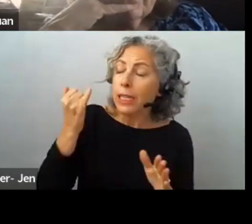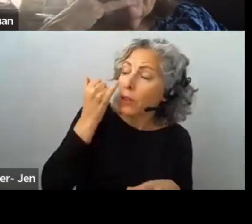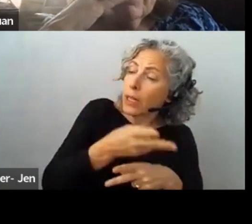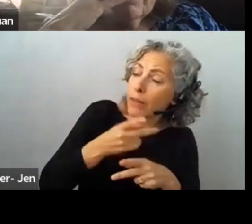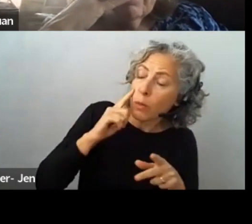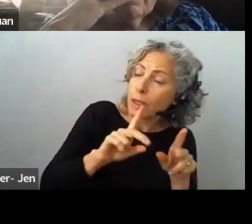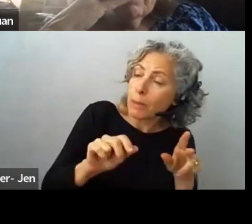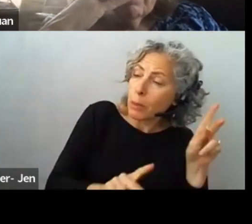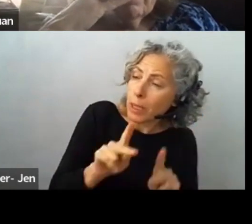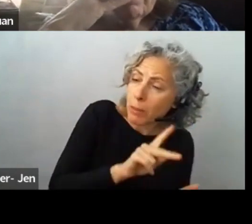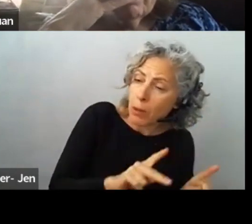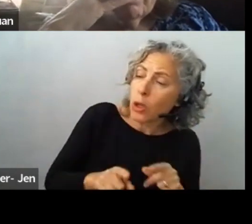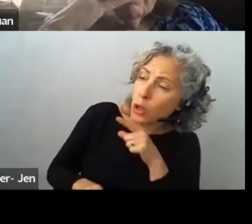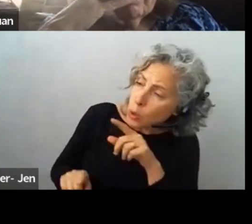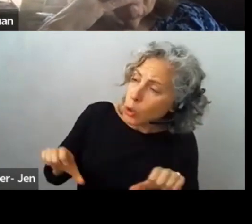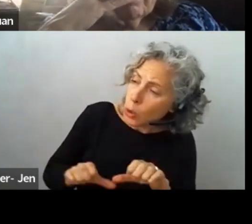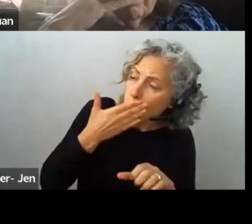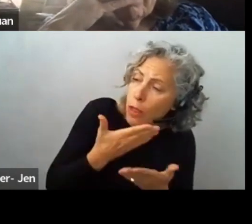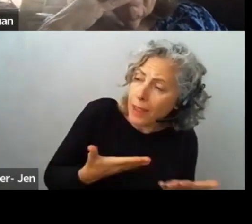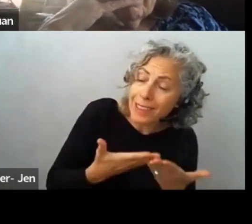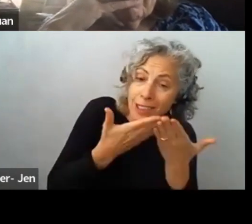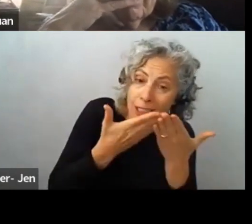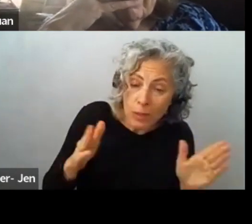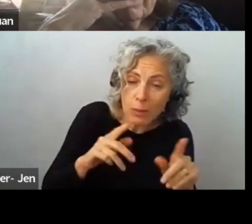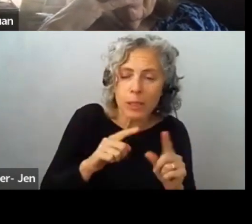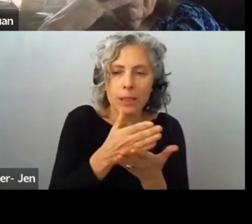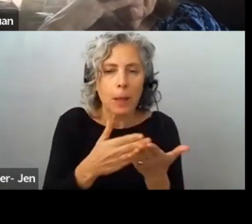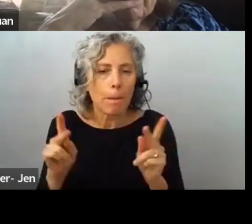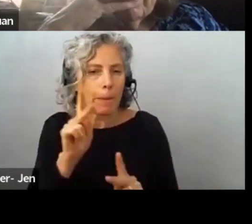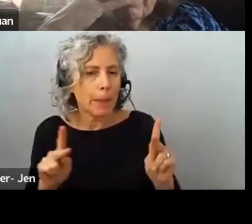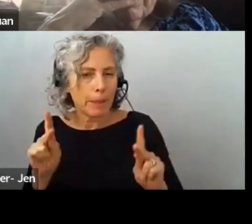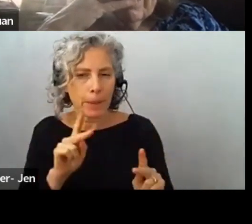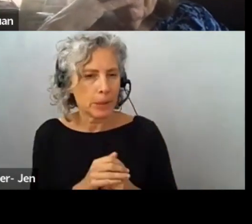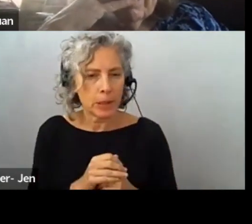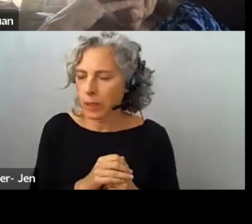people, then you are doing a good thing. But there are some unscrupulous people there are